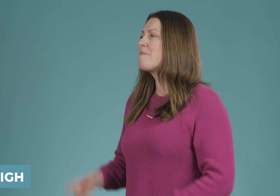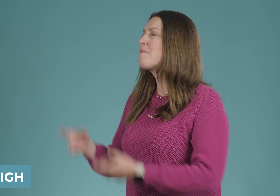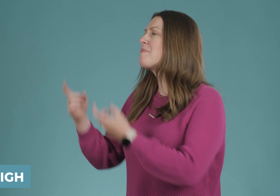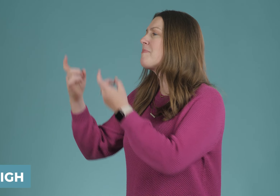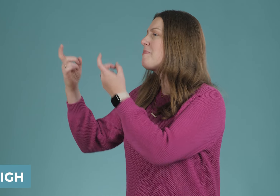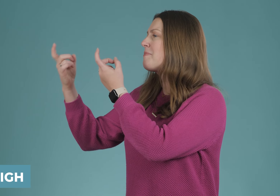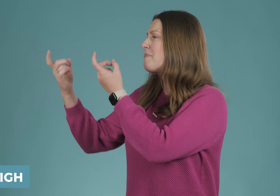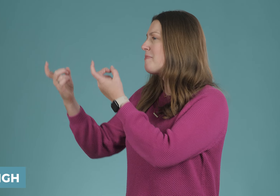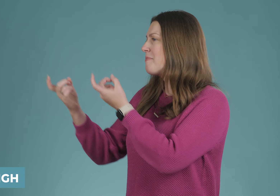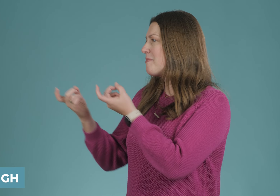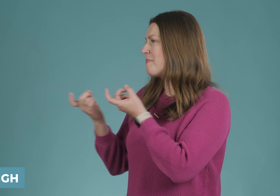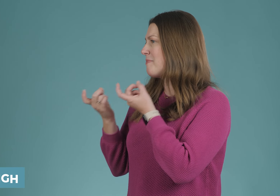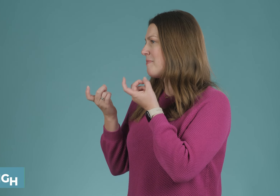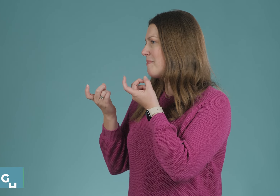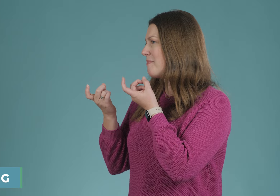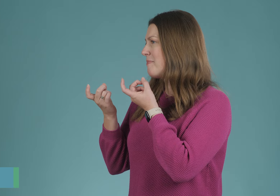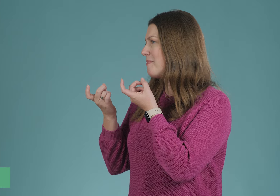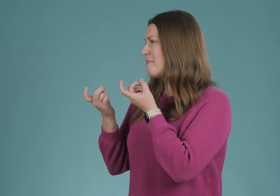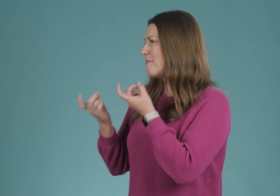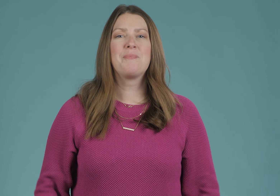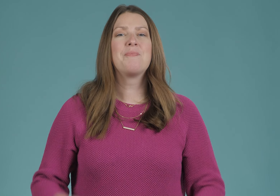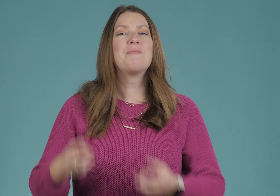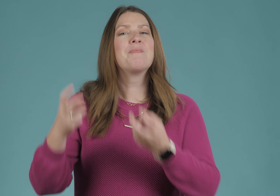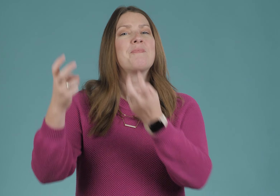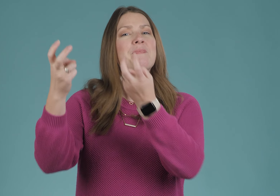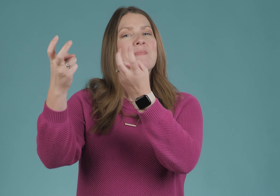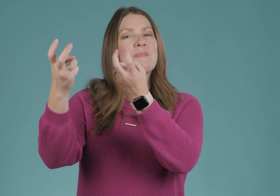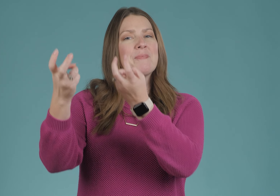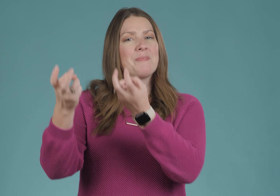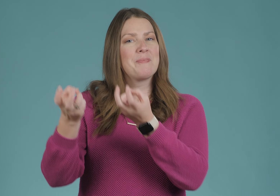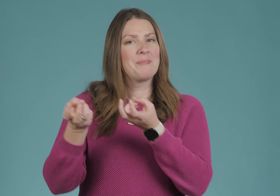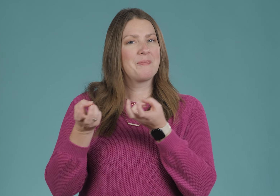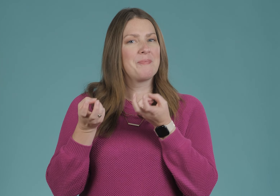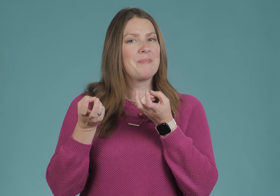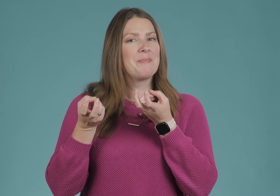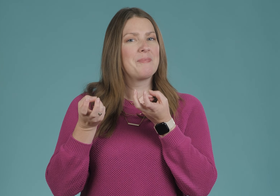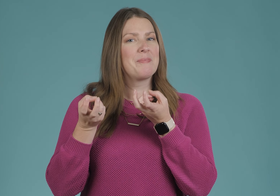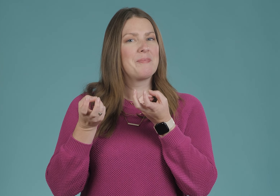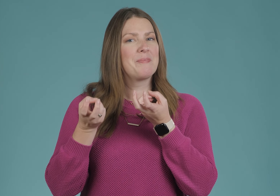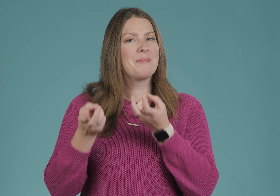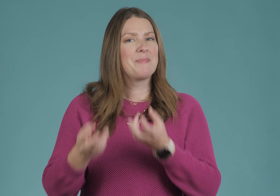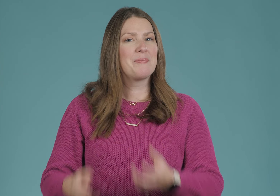Two bent fingers pulling it back. Or those X's pulling it back.